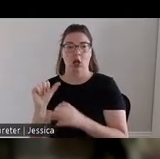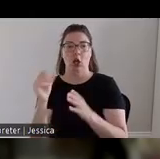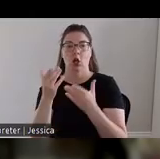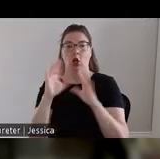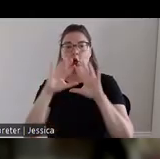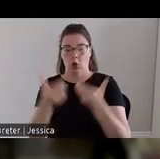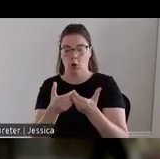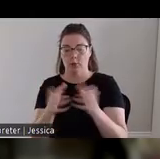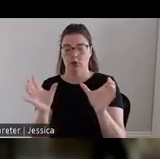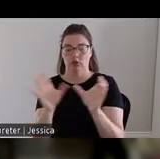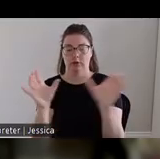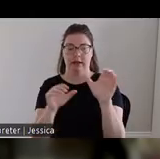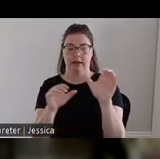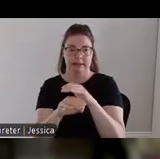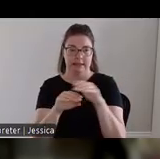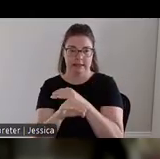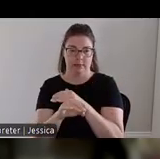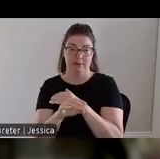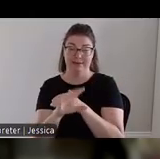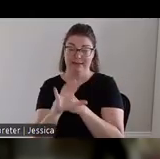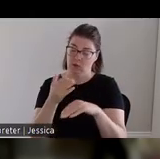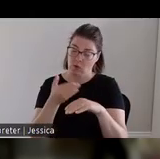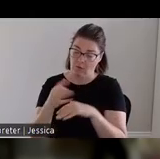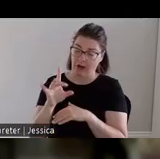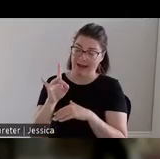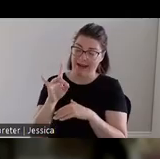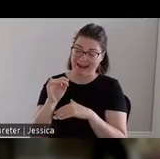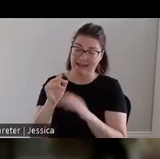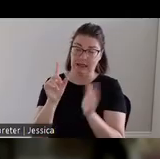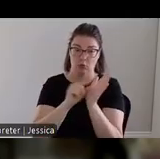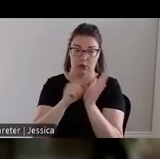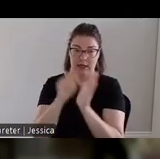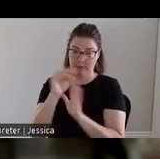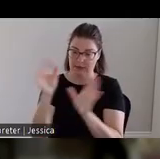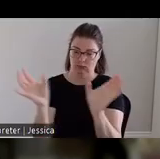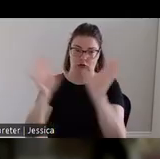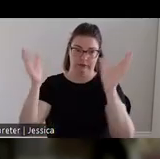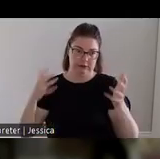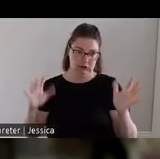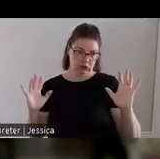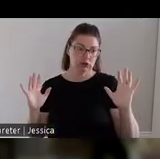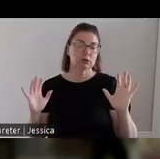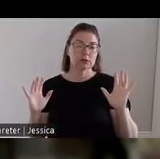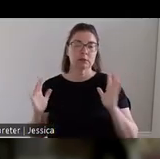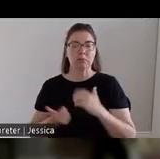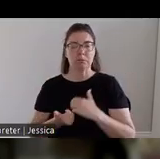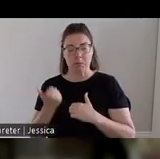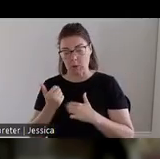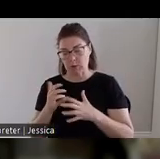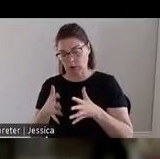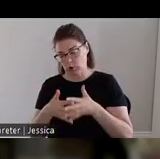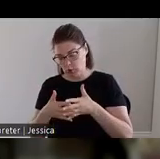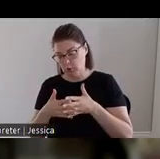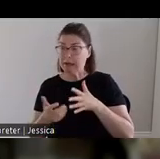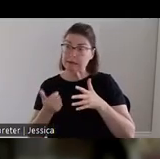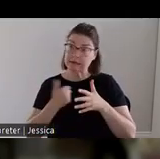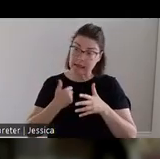with over 80+ publishers now that have been certified, mostly in US and Canada, and a few